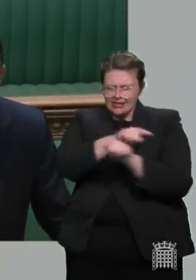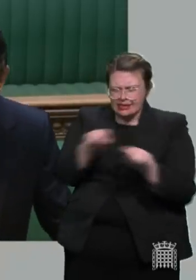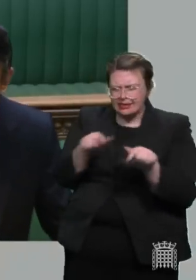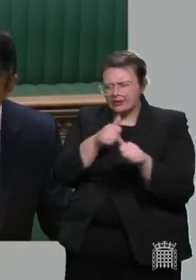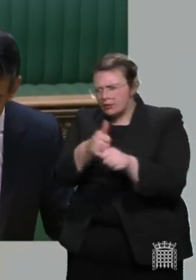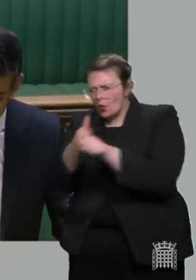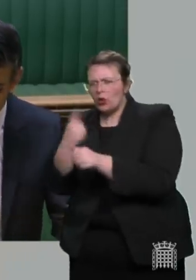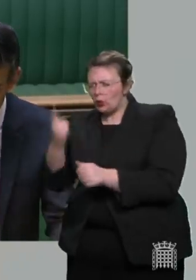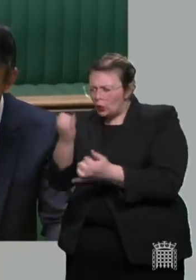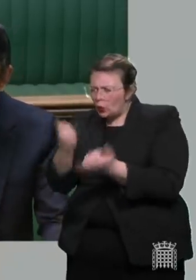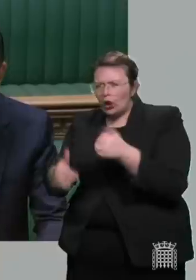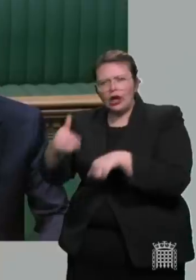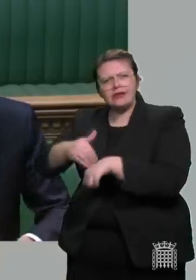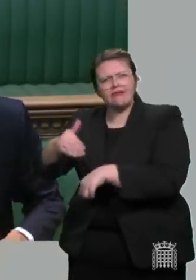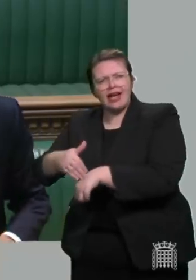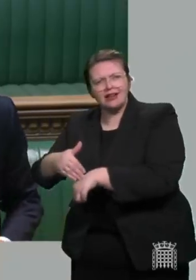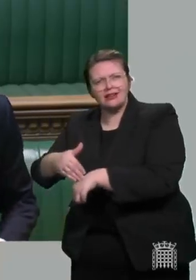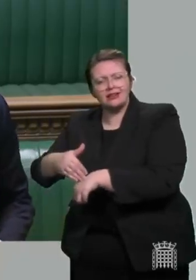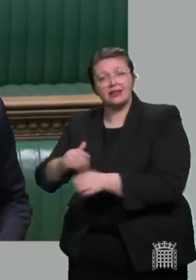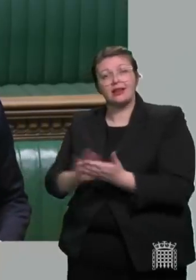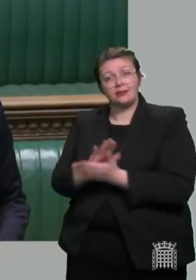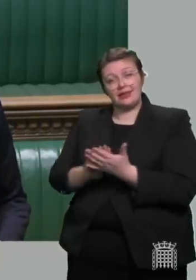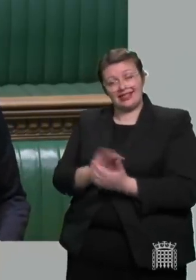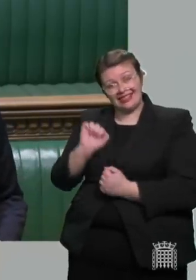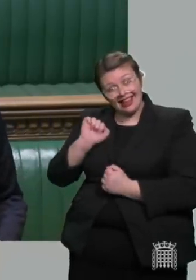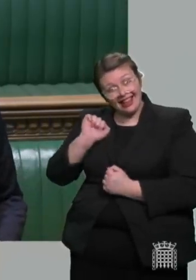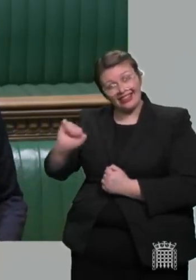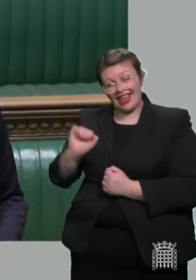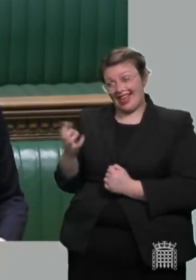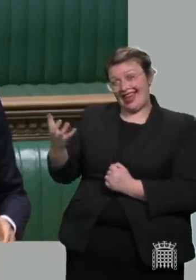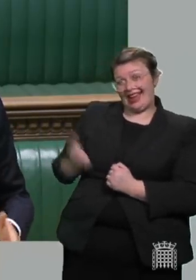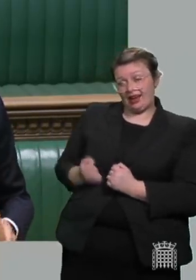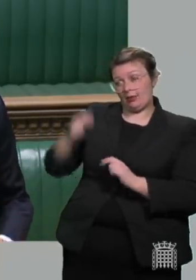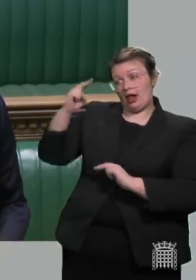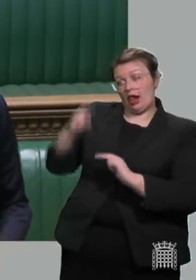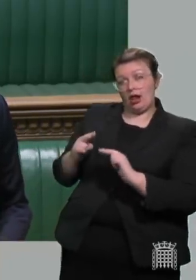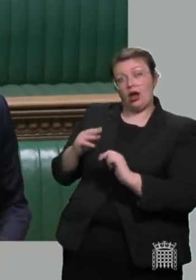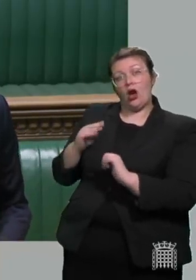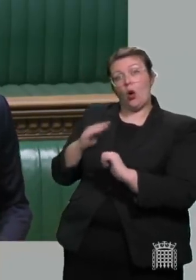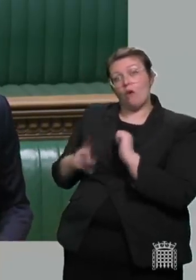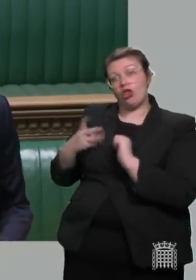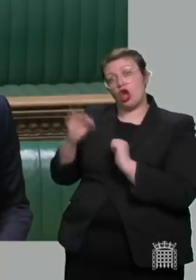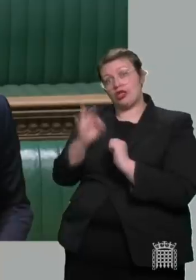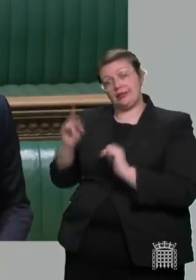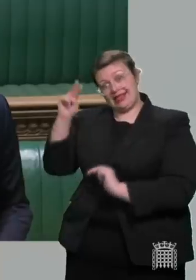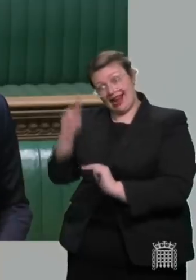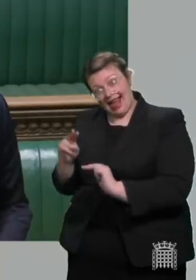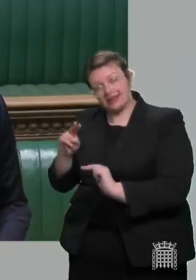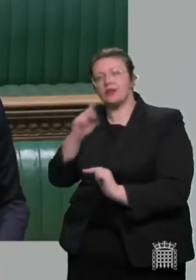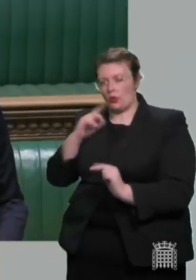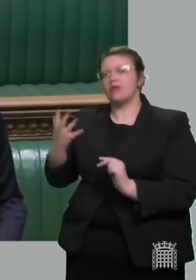so people whose turnover has fallen by 30% or more will continue to receive the full 80% grant.